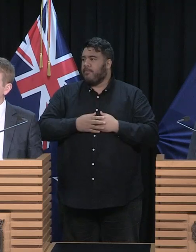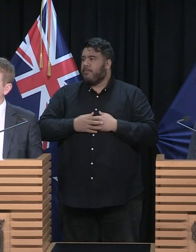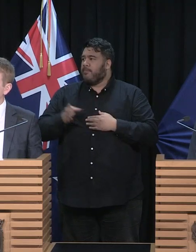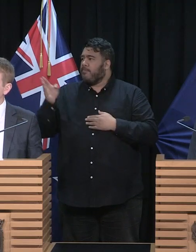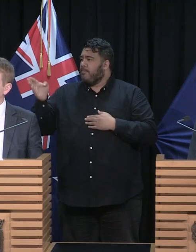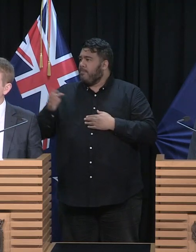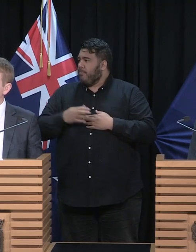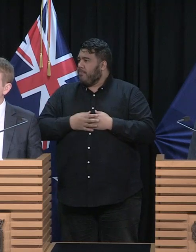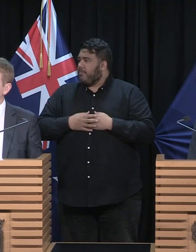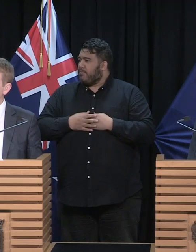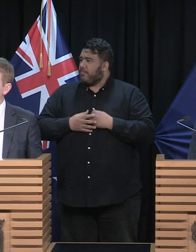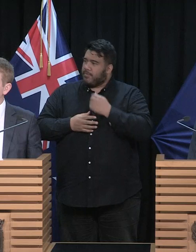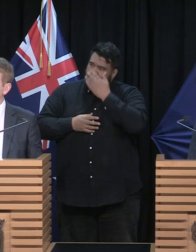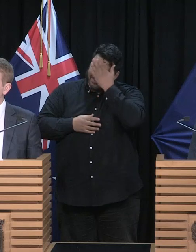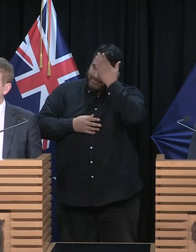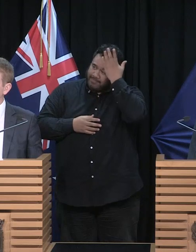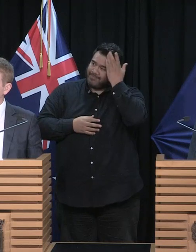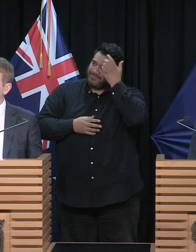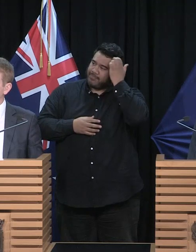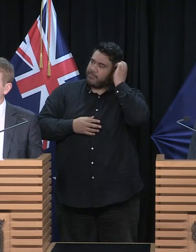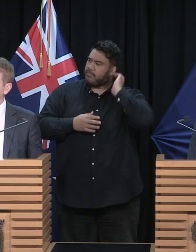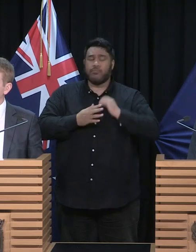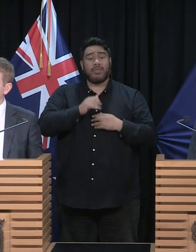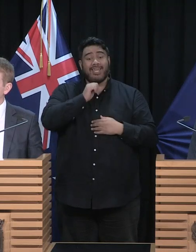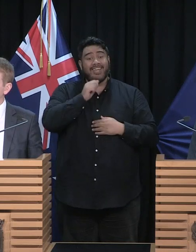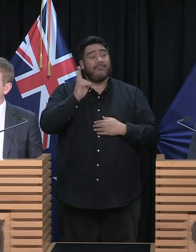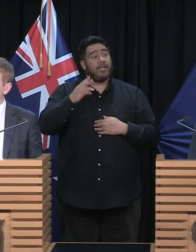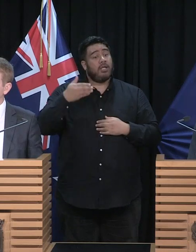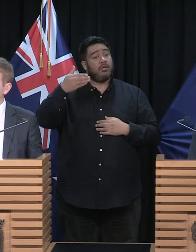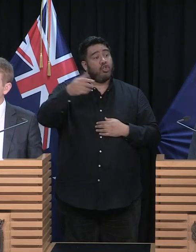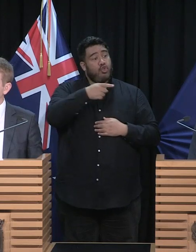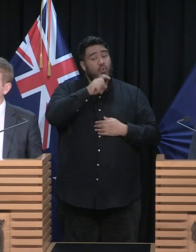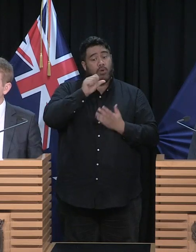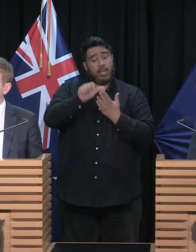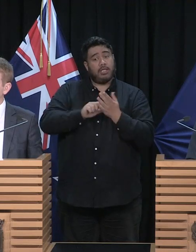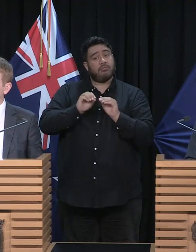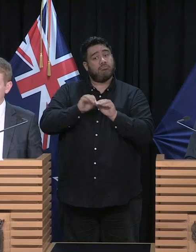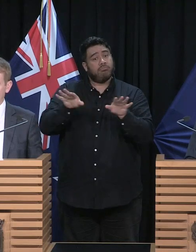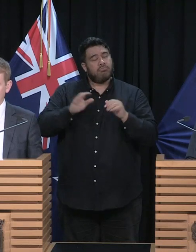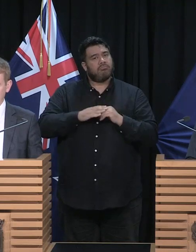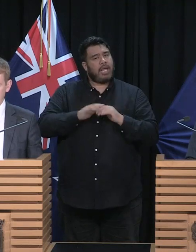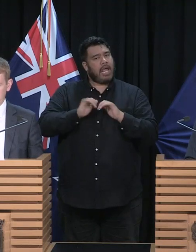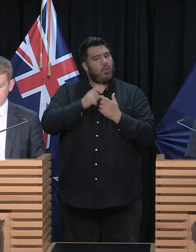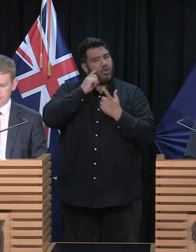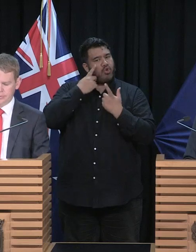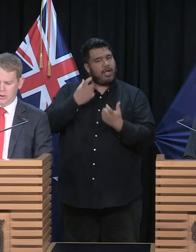list should we need to distribute it again in the same way. You'reply replacing all this information going